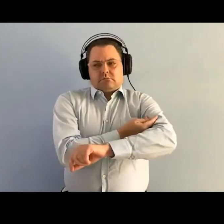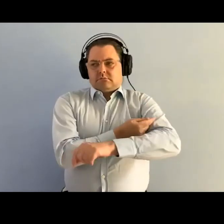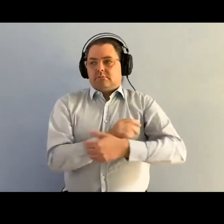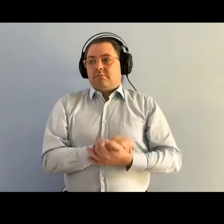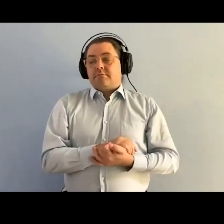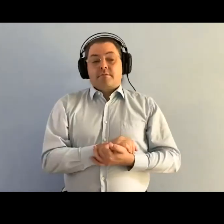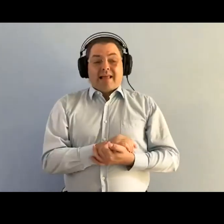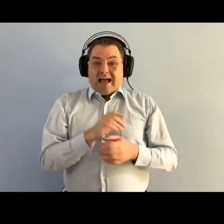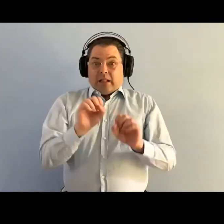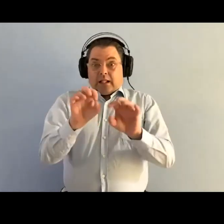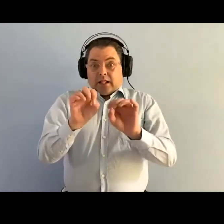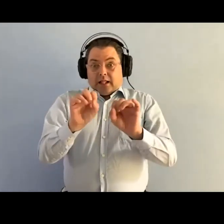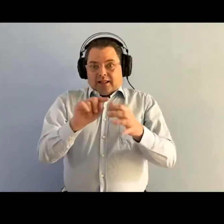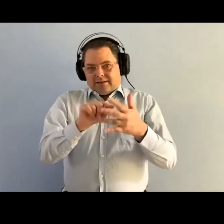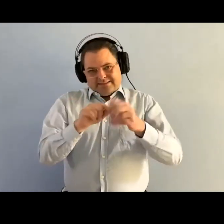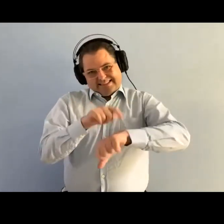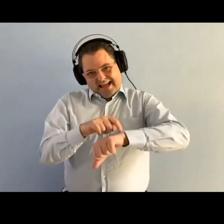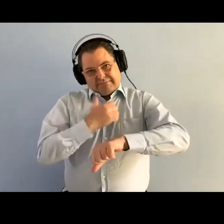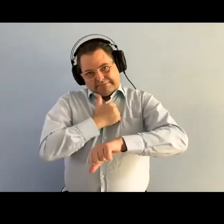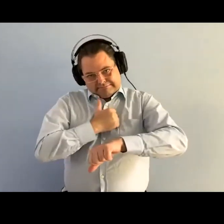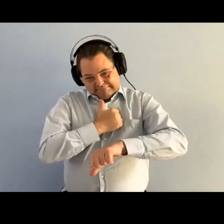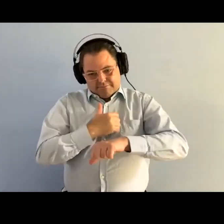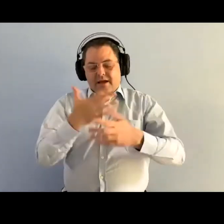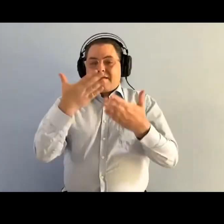for people with disabilities is very much important.